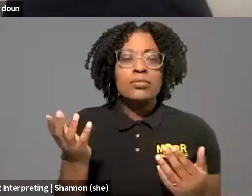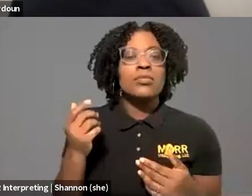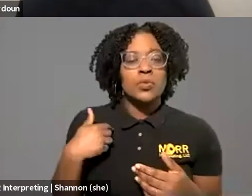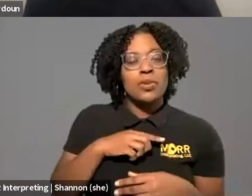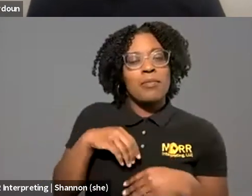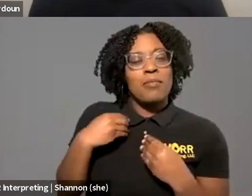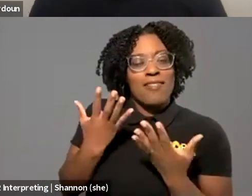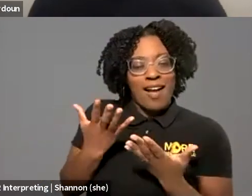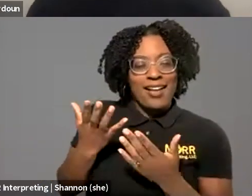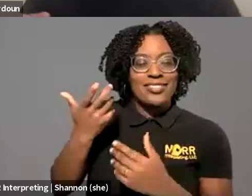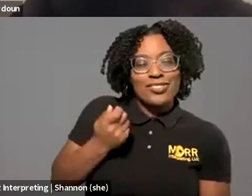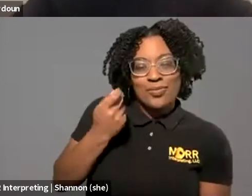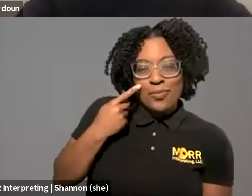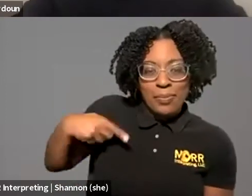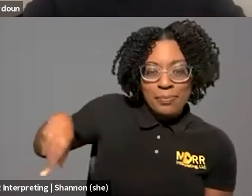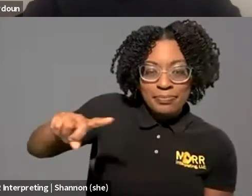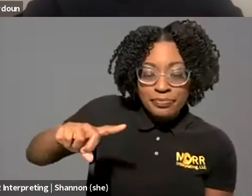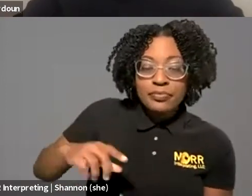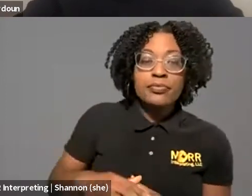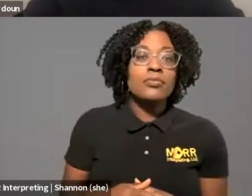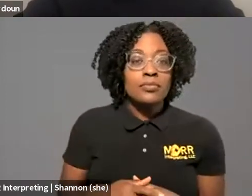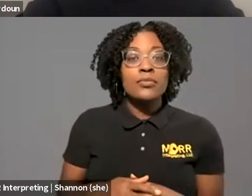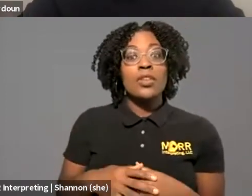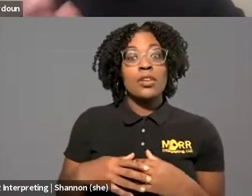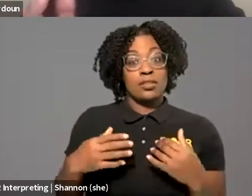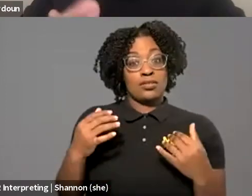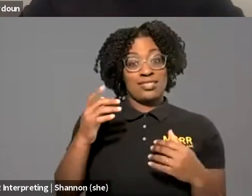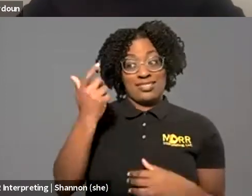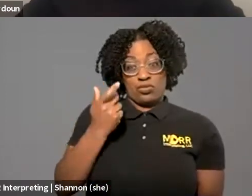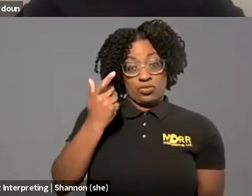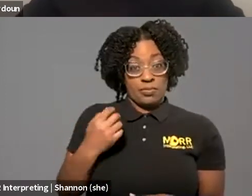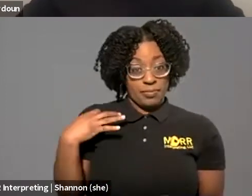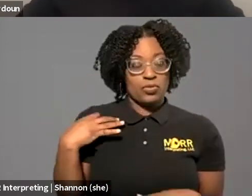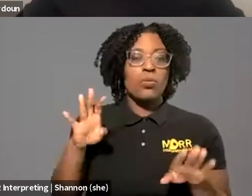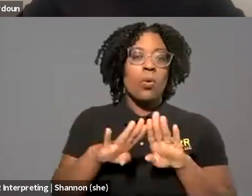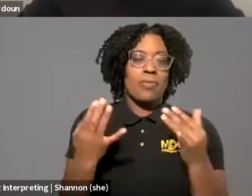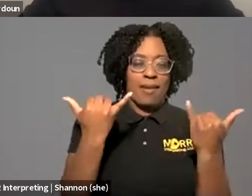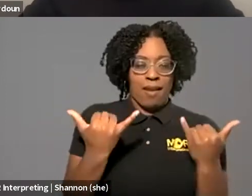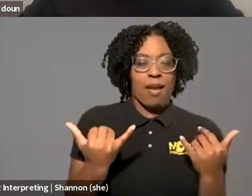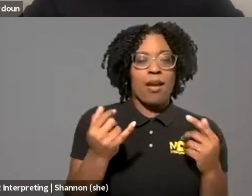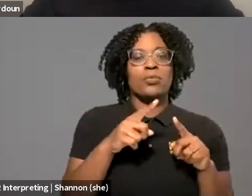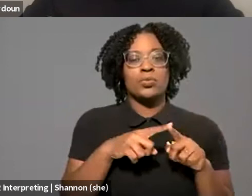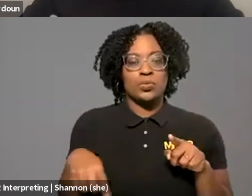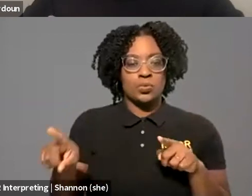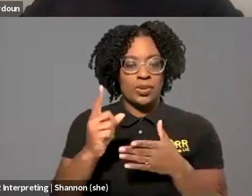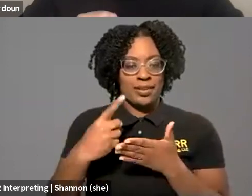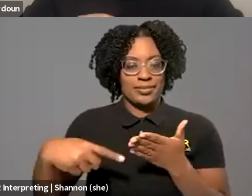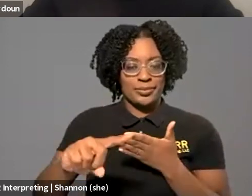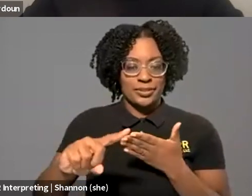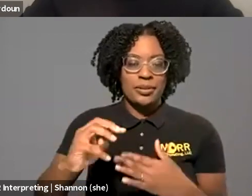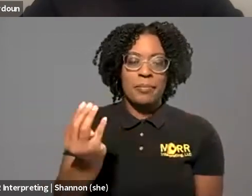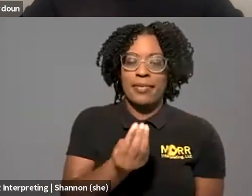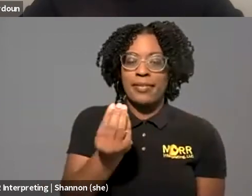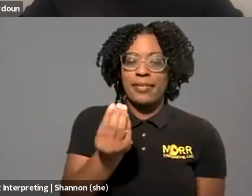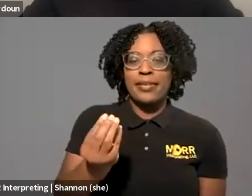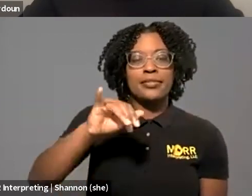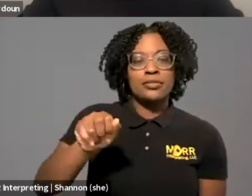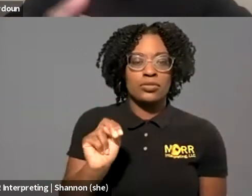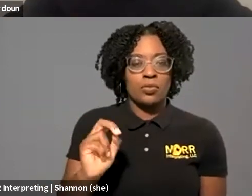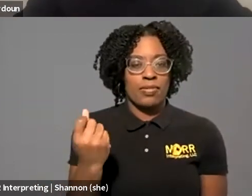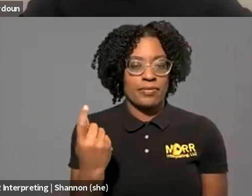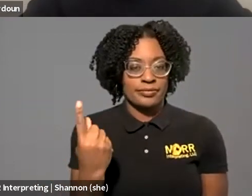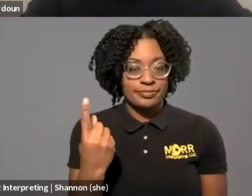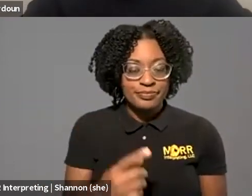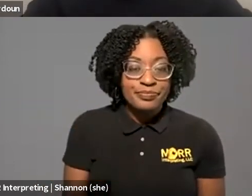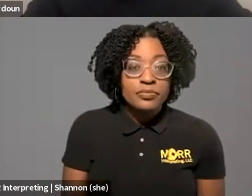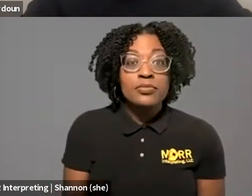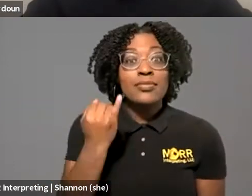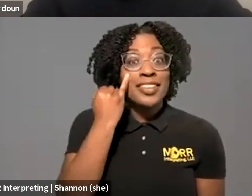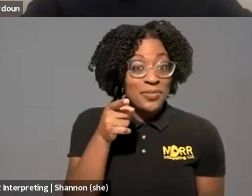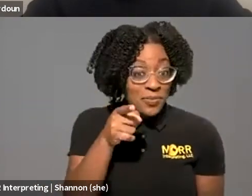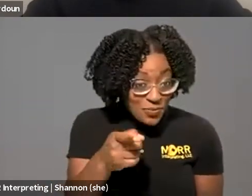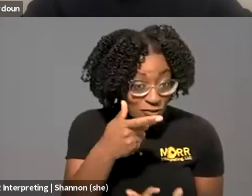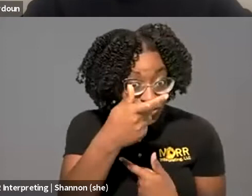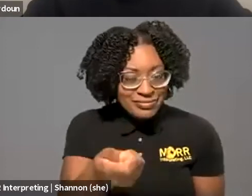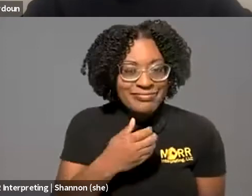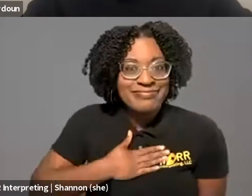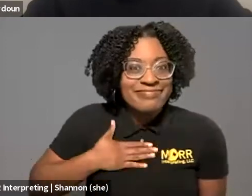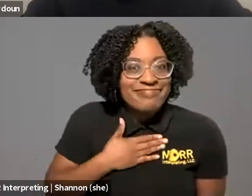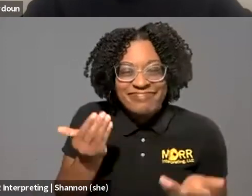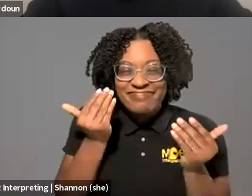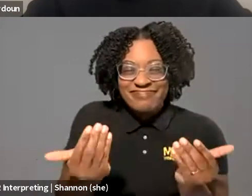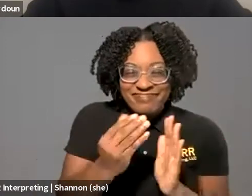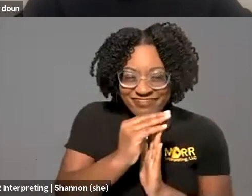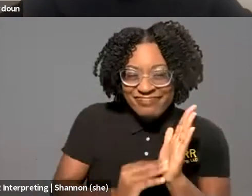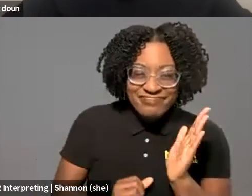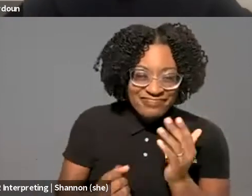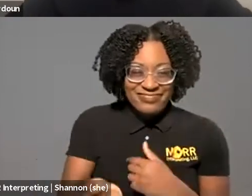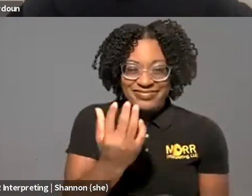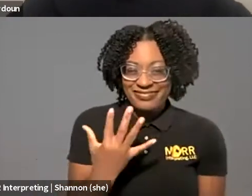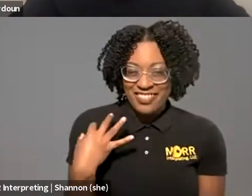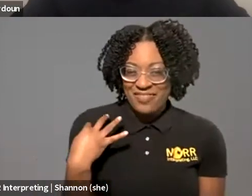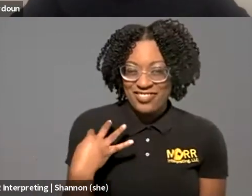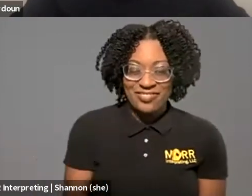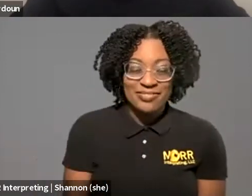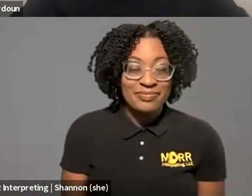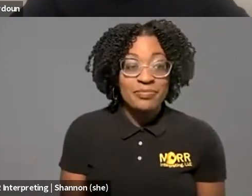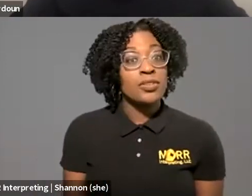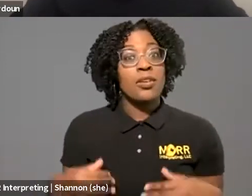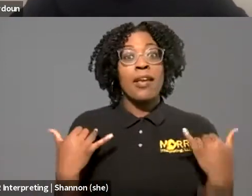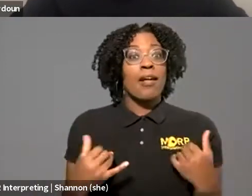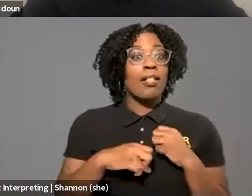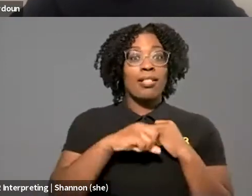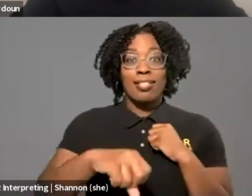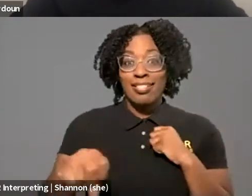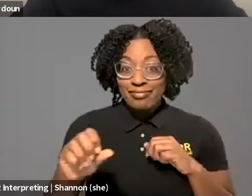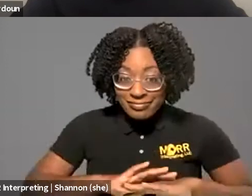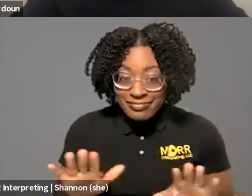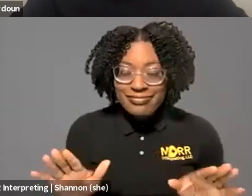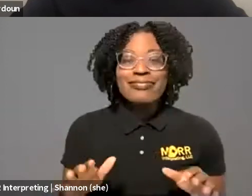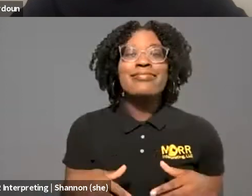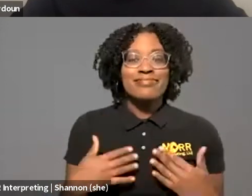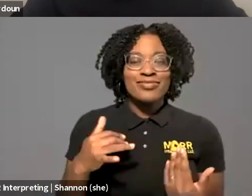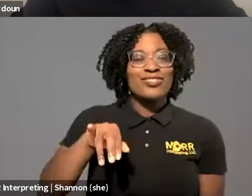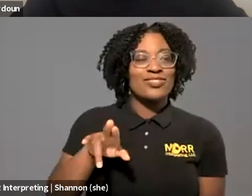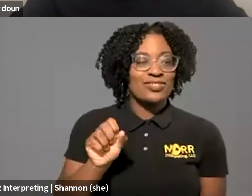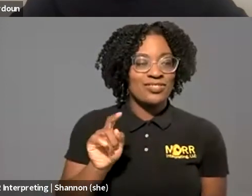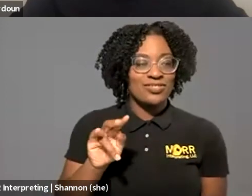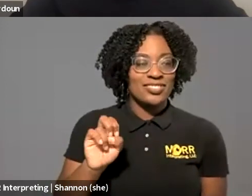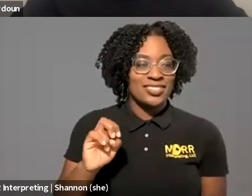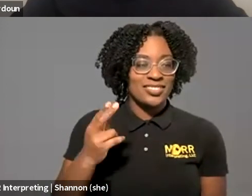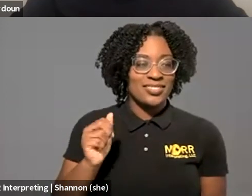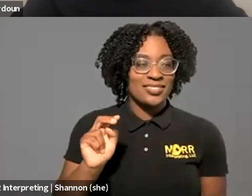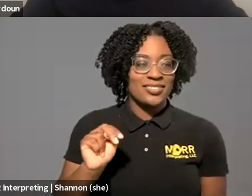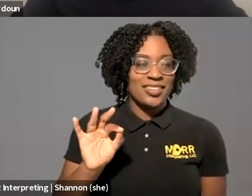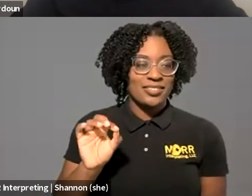until next Monday, January 11. So if you're a law student interested in the work we're talking about here, please apply. We'd love to get to know you. So without further ado, Justin Hans Ford is a Howard University school of law professor of law and executive director of the Thurgood Marshall Civil Rights Center. Professor Hansford was previously a fellow at Harvard University which I believe I've heard of.